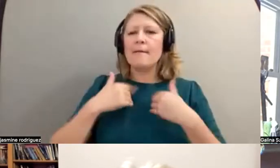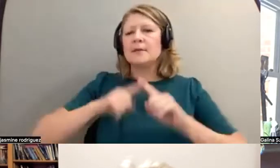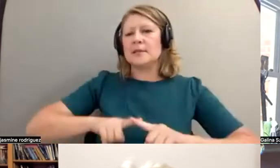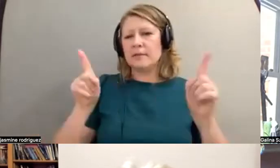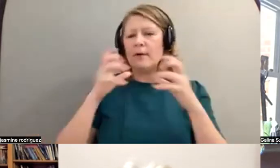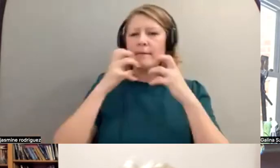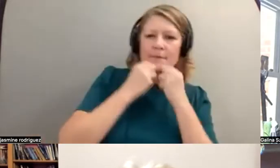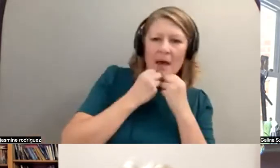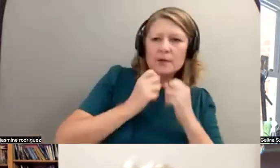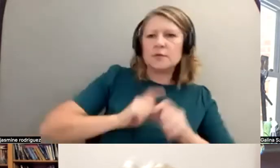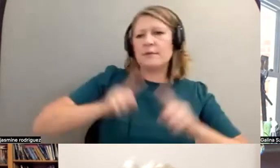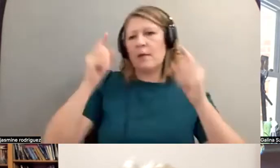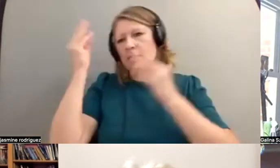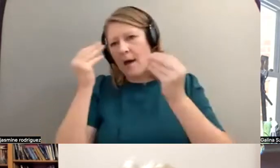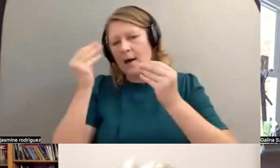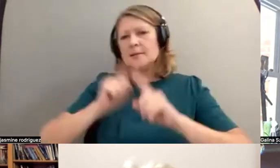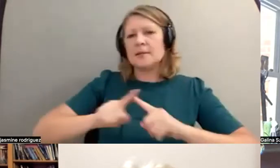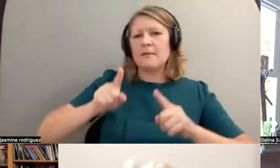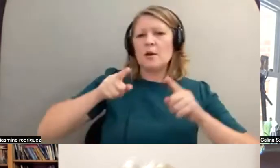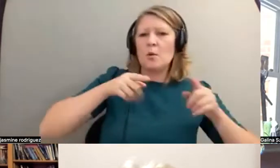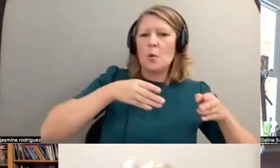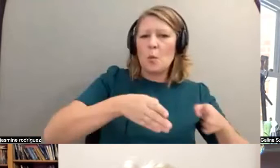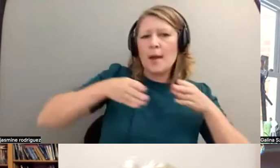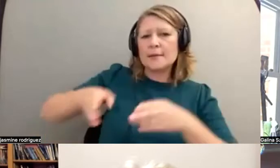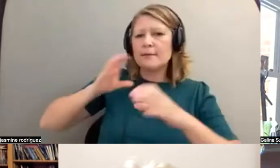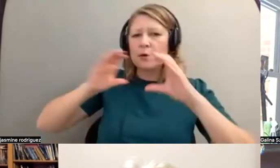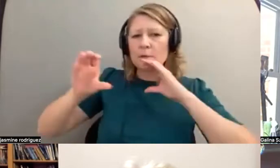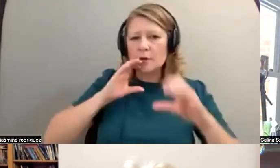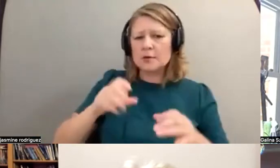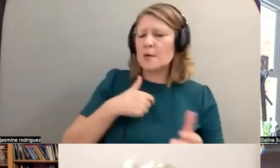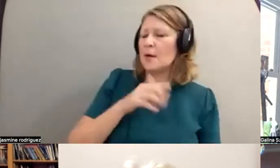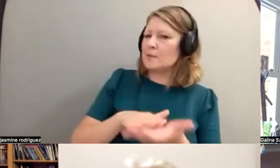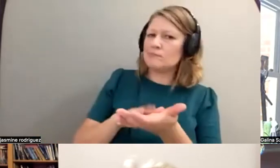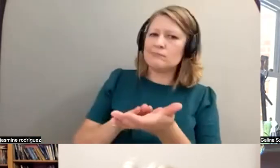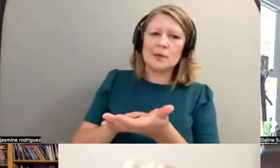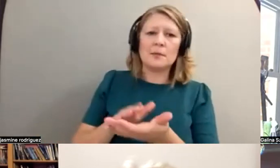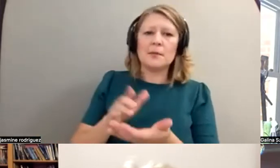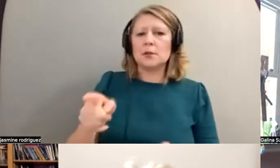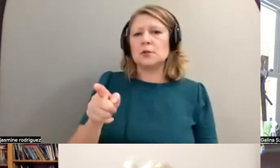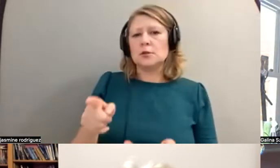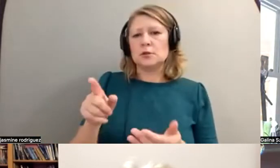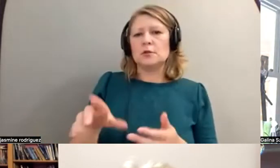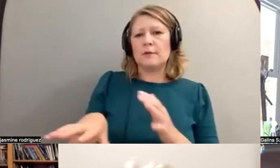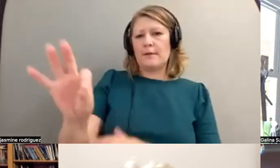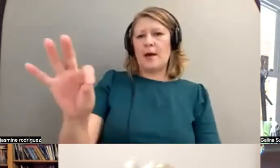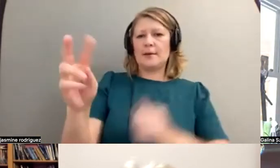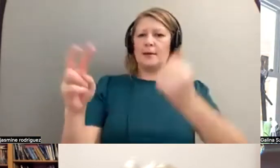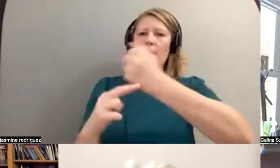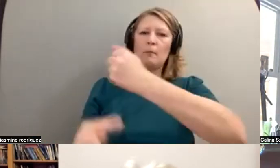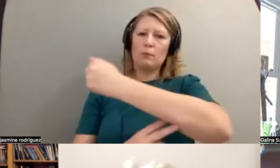So I, I commend you for finding a way to bridge the difference, and for um being